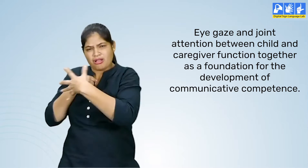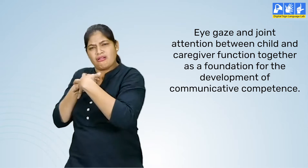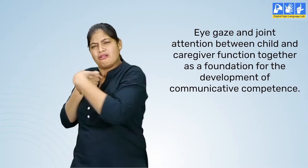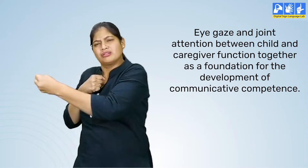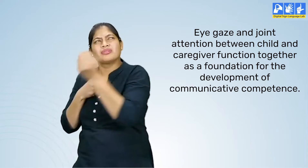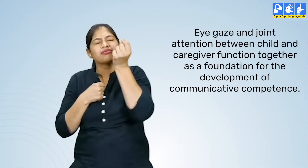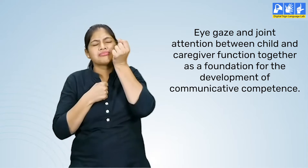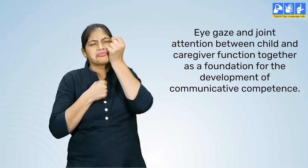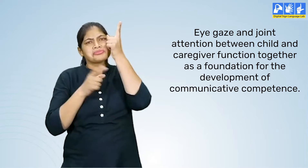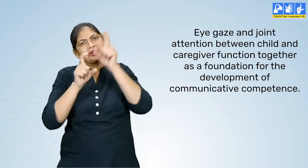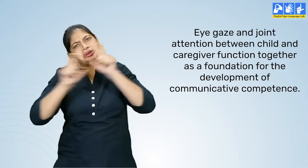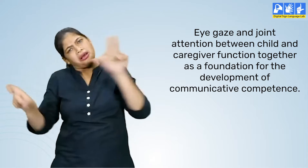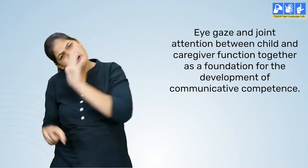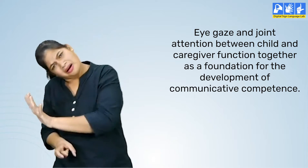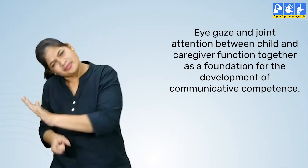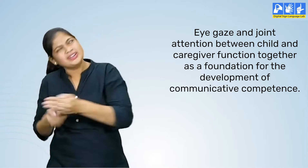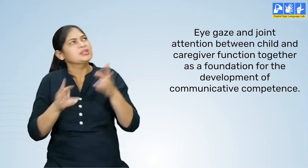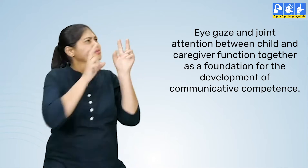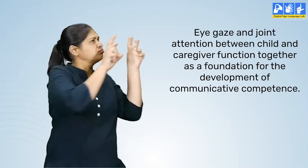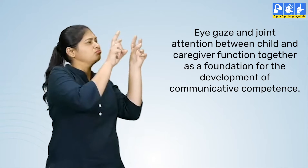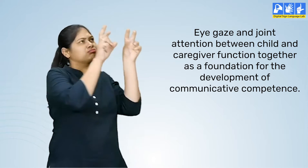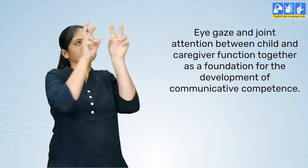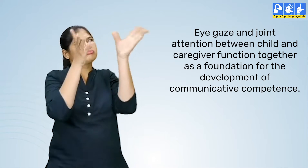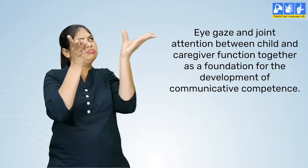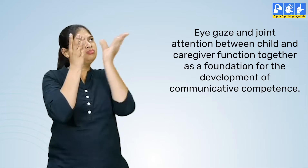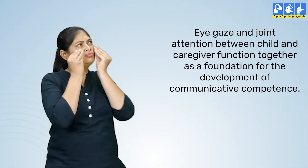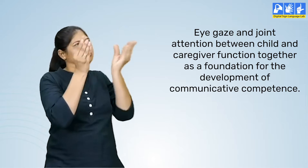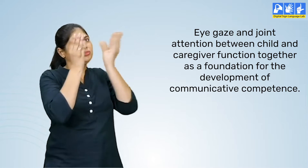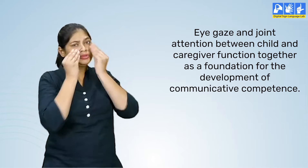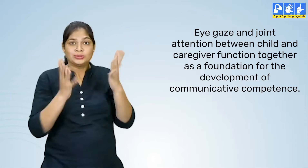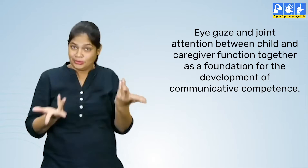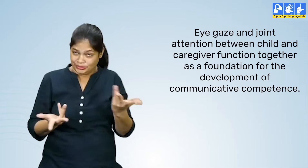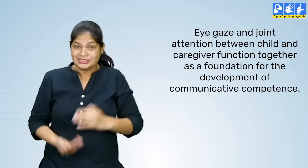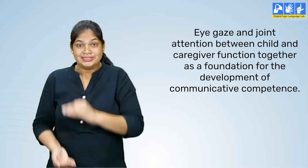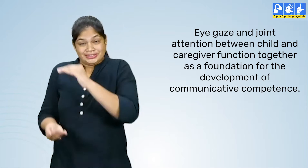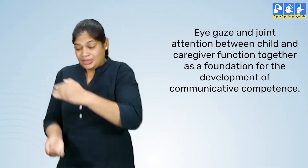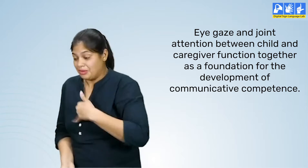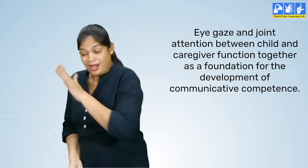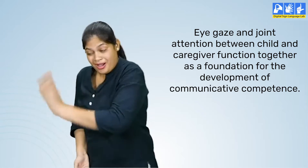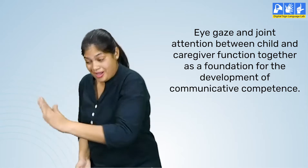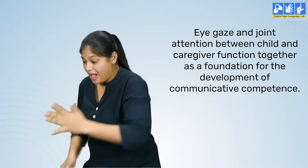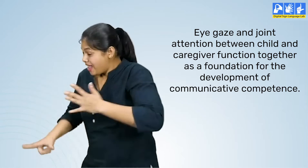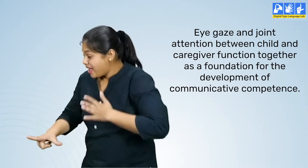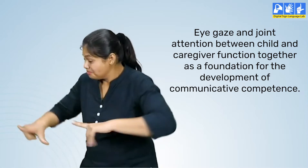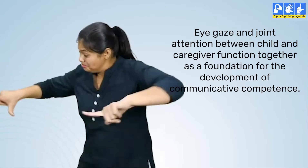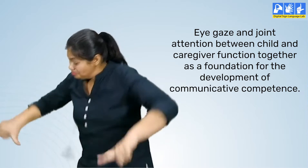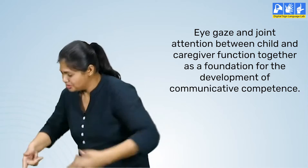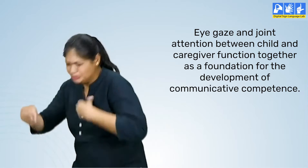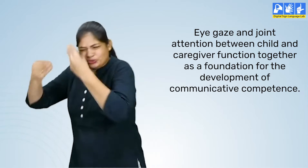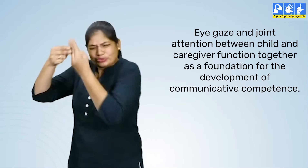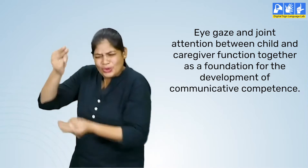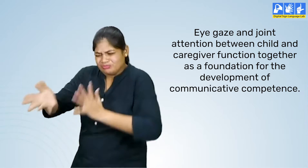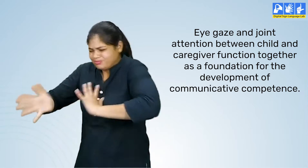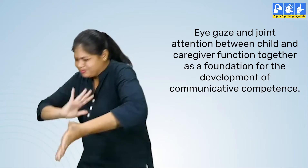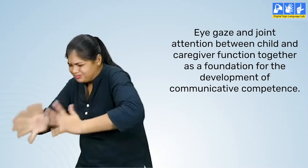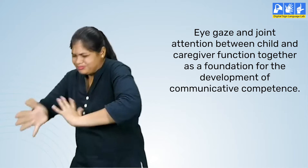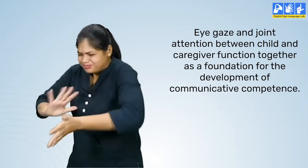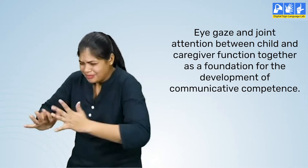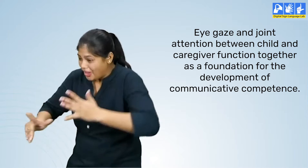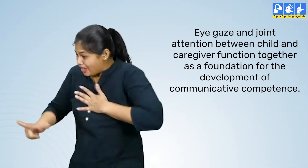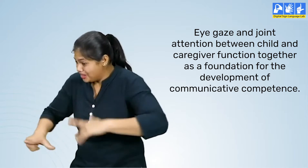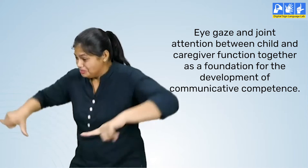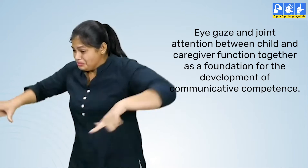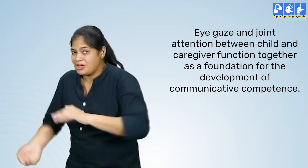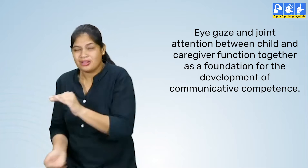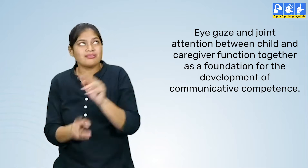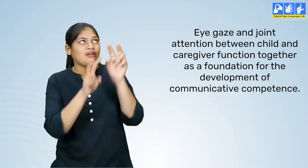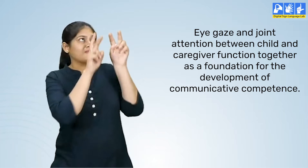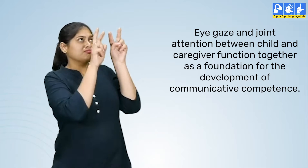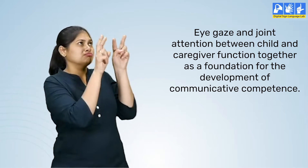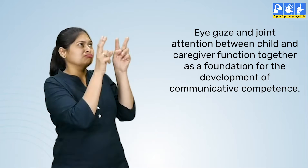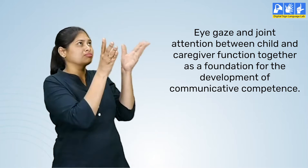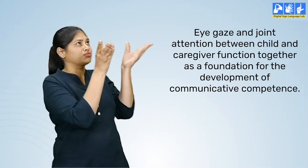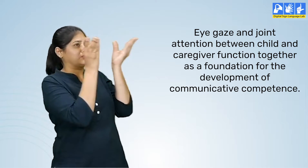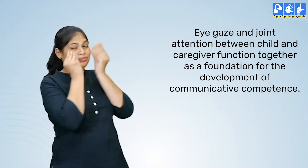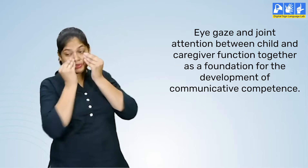which child perceived naturally and understands it